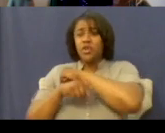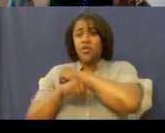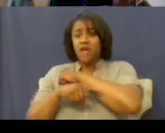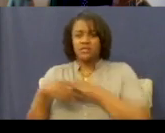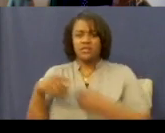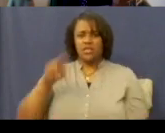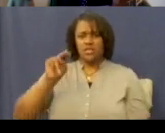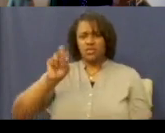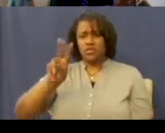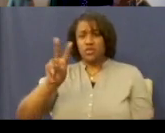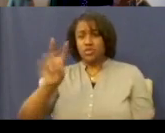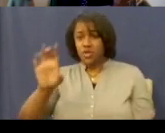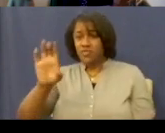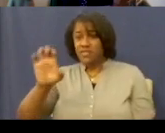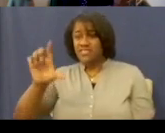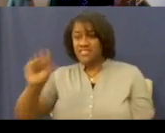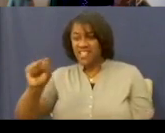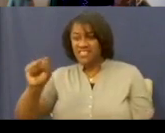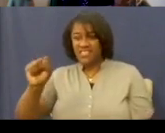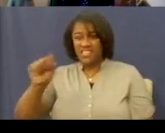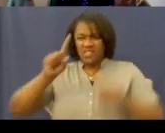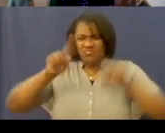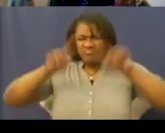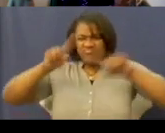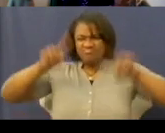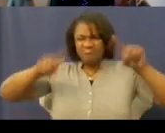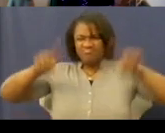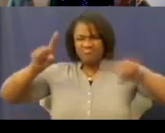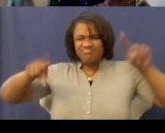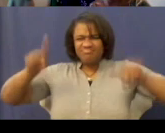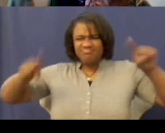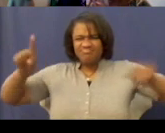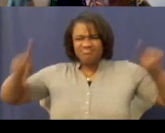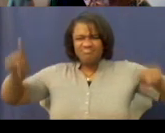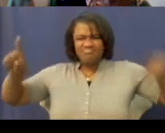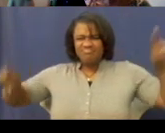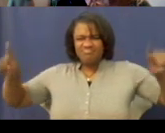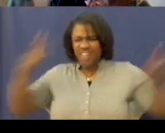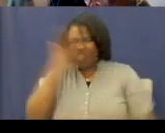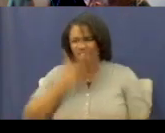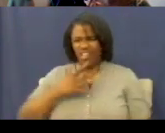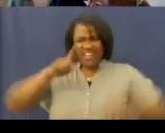They come in all different shapes and sizes. Queenie: Kind of like people.